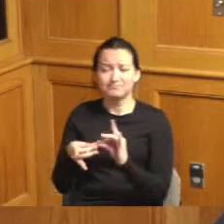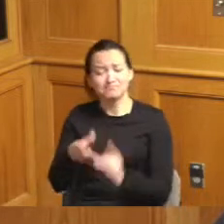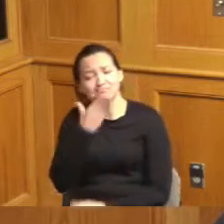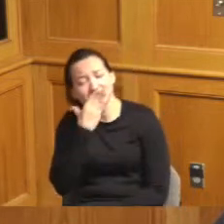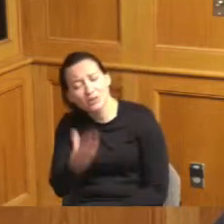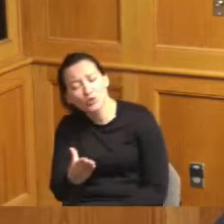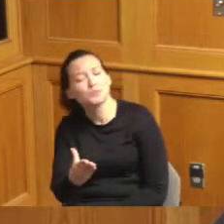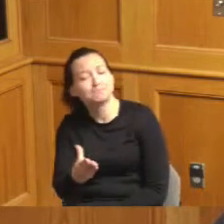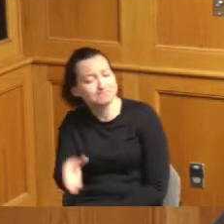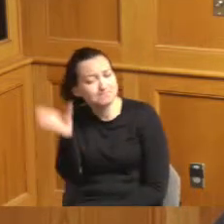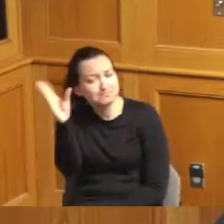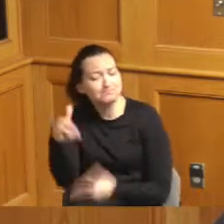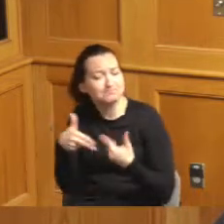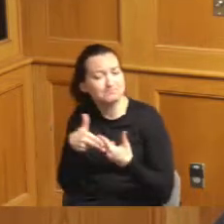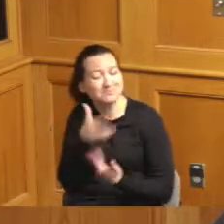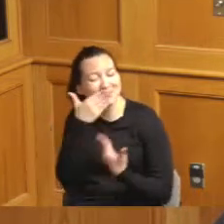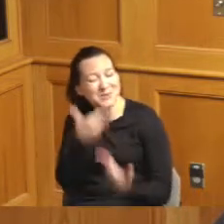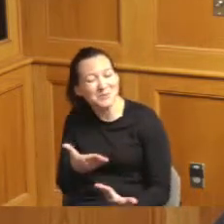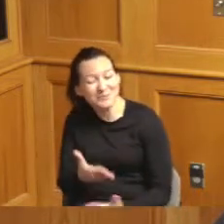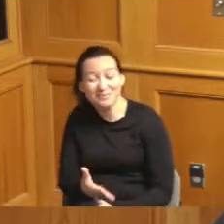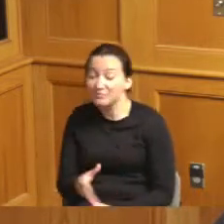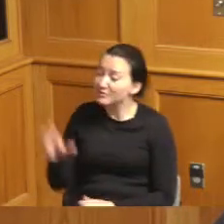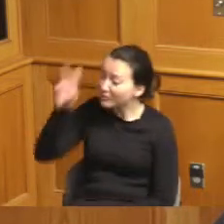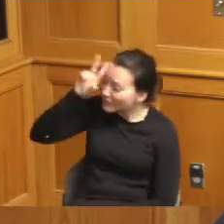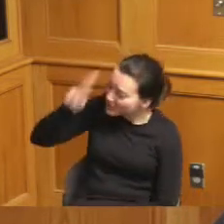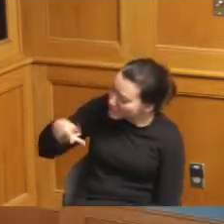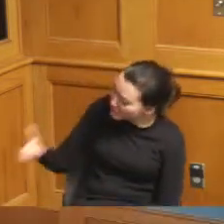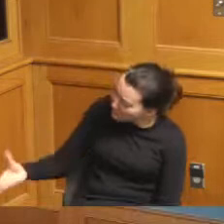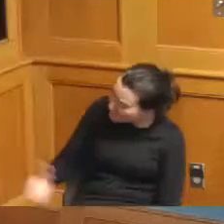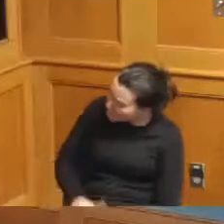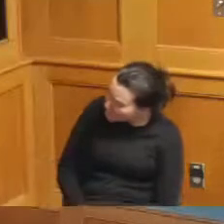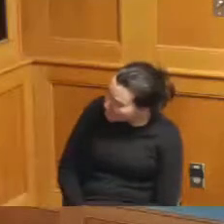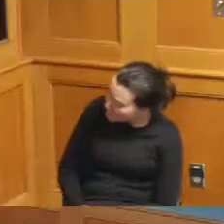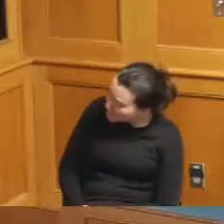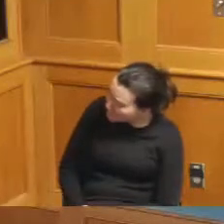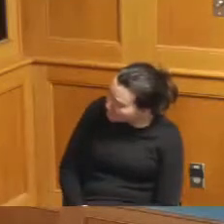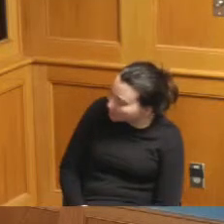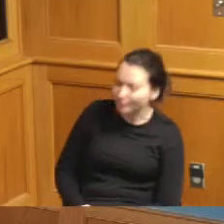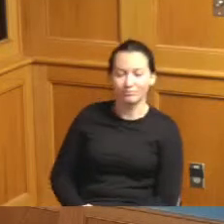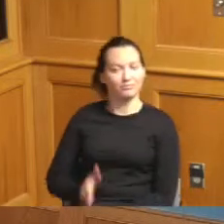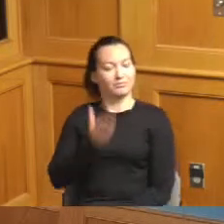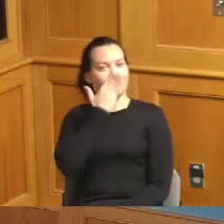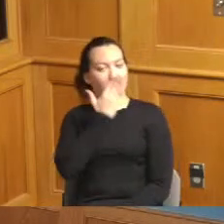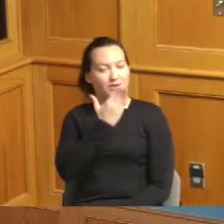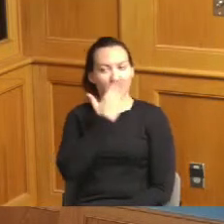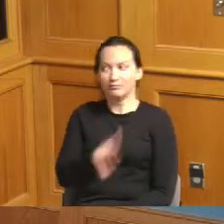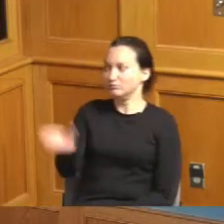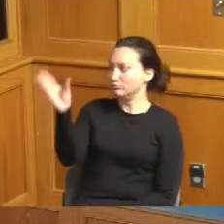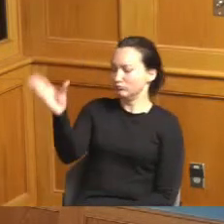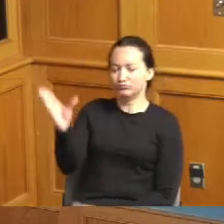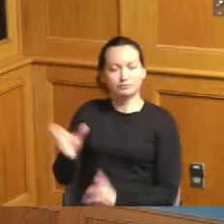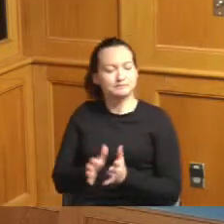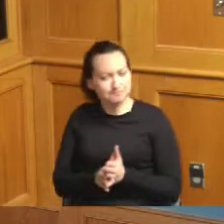you for this presentation Vice President Reece thank you thank you for your presentation and